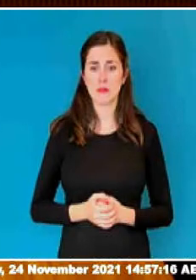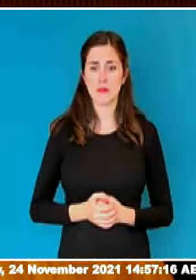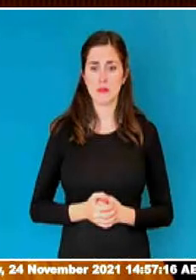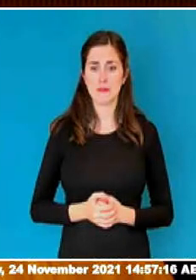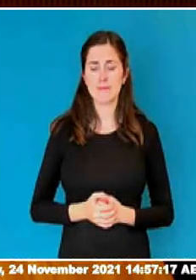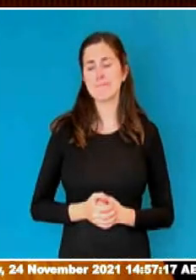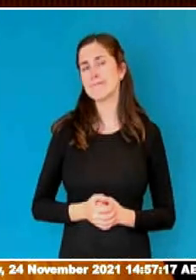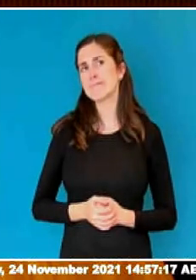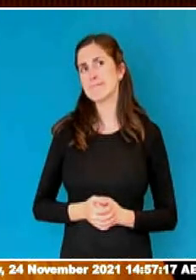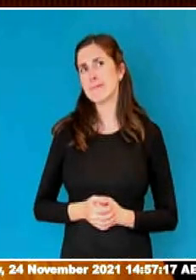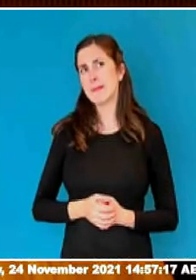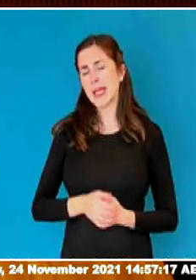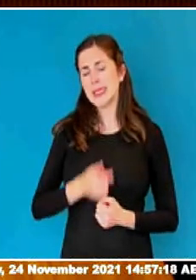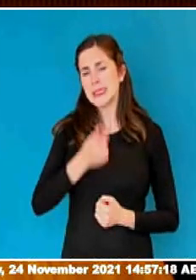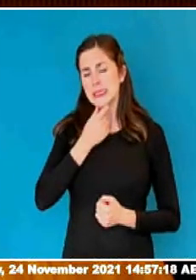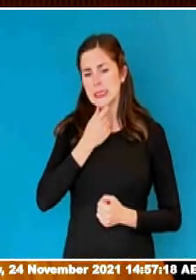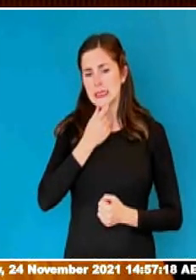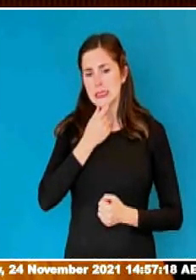Again I might just take that on notice.